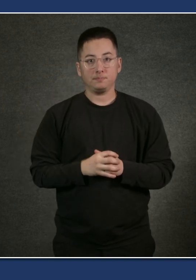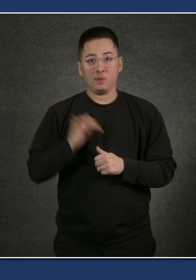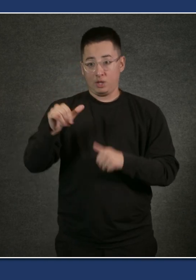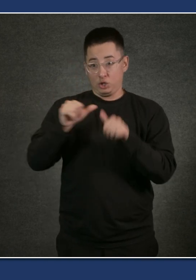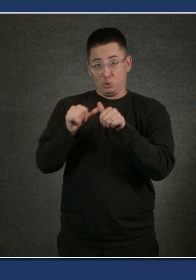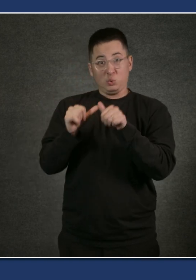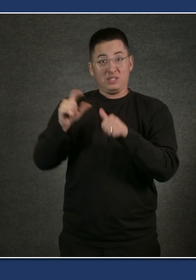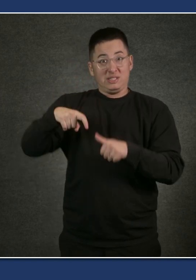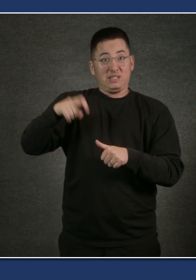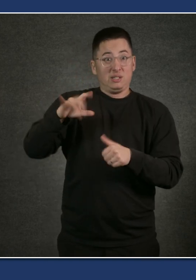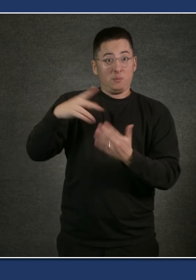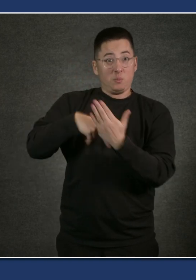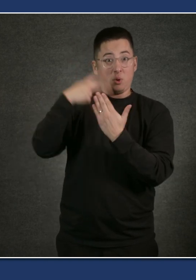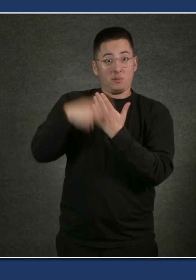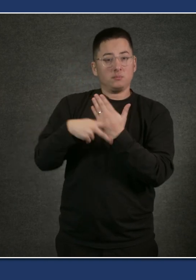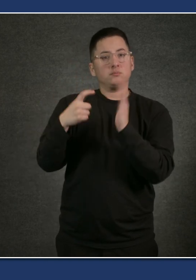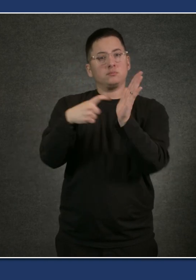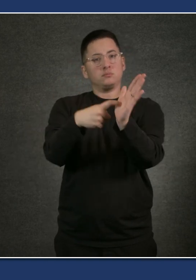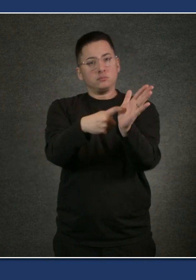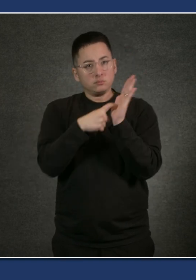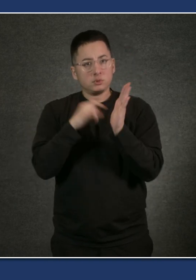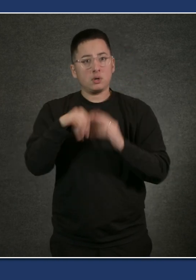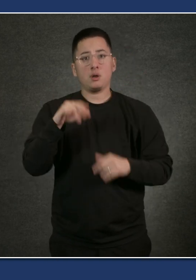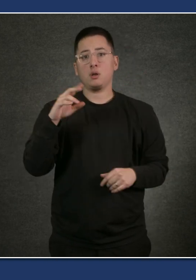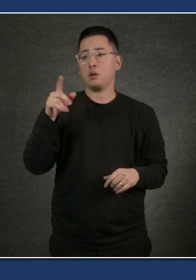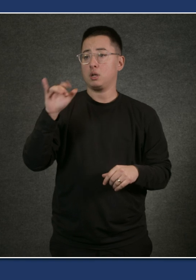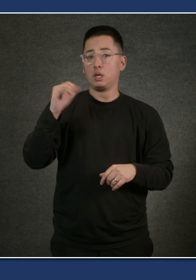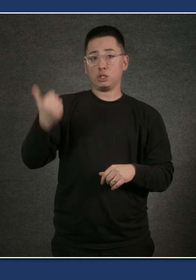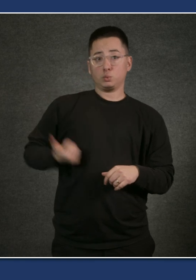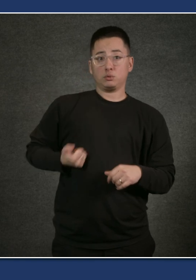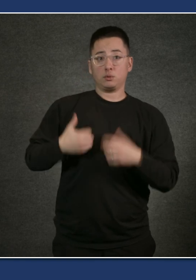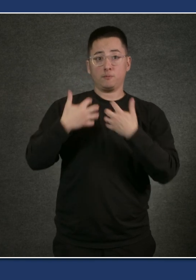Then, there is the continuing need program that mandates that